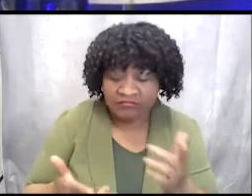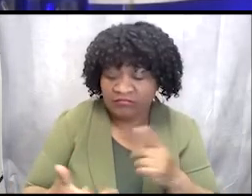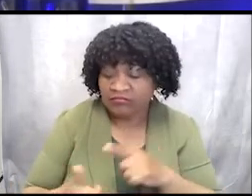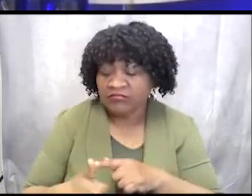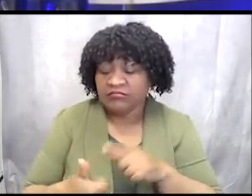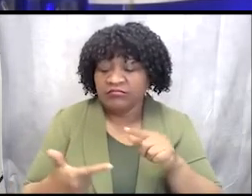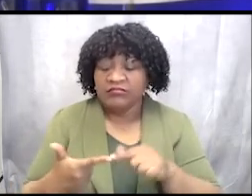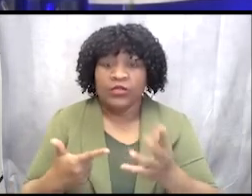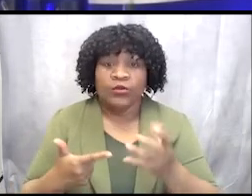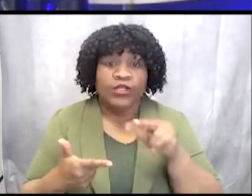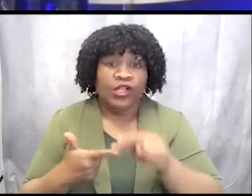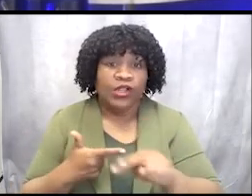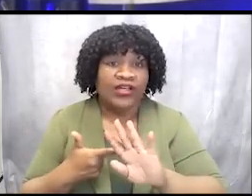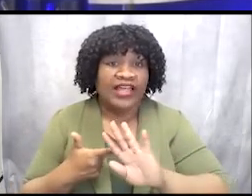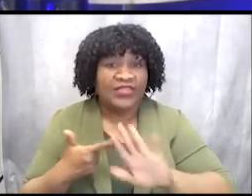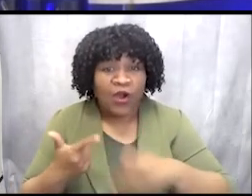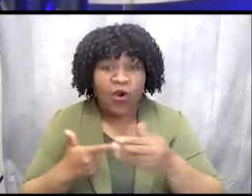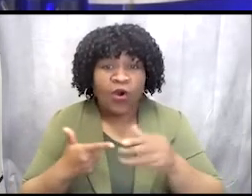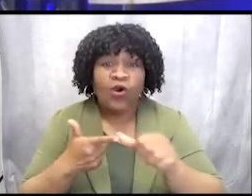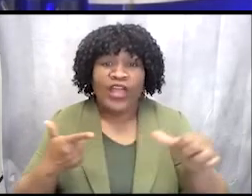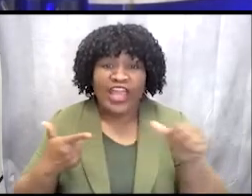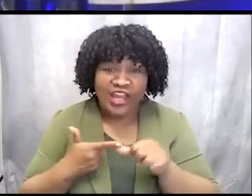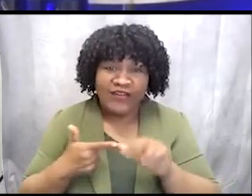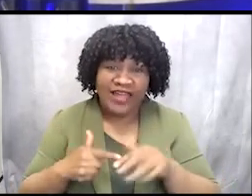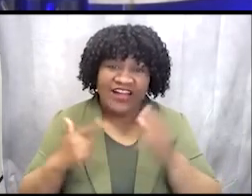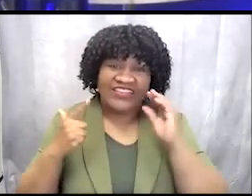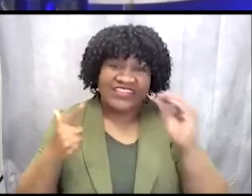We wanna look at the whole area of teaching and learning.